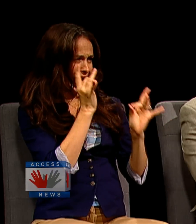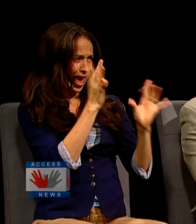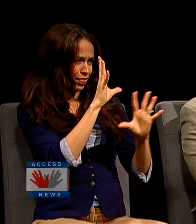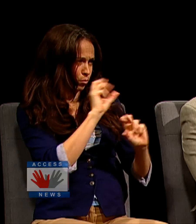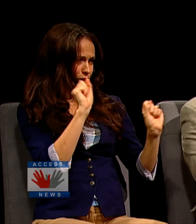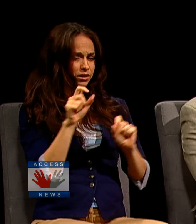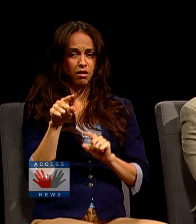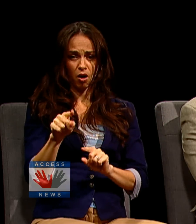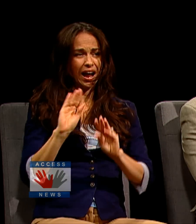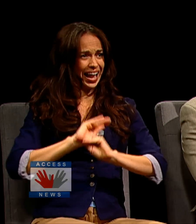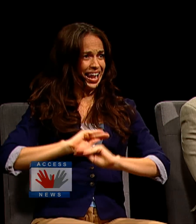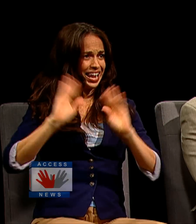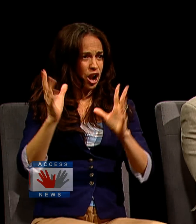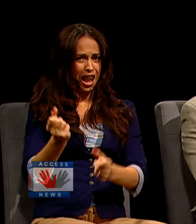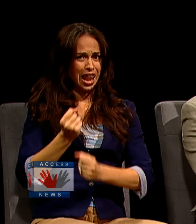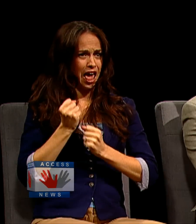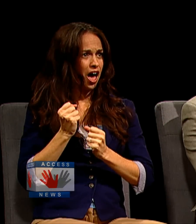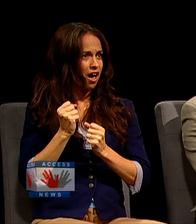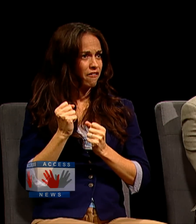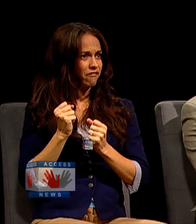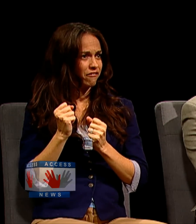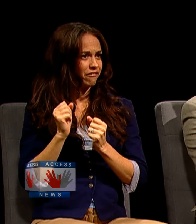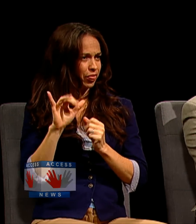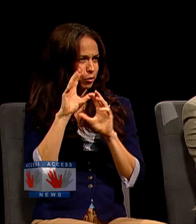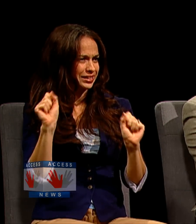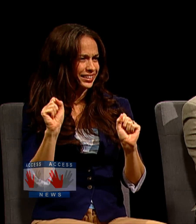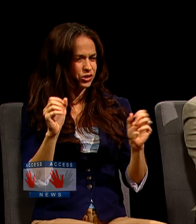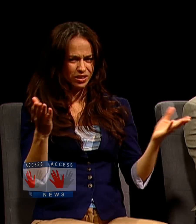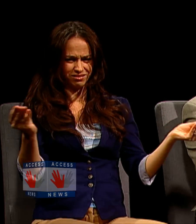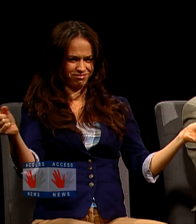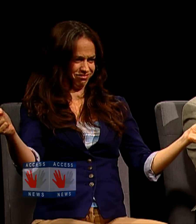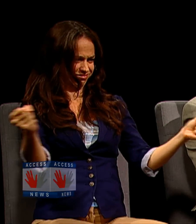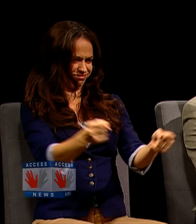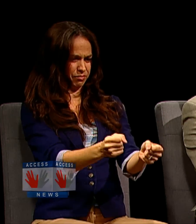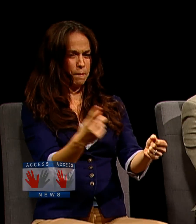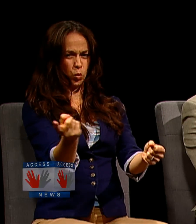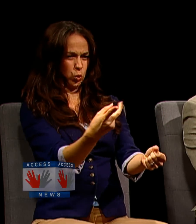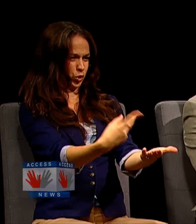"Oh, you clearly love the President." And I'm trying to get those people together and say "You need to talk amongst yourselves here" but what